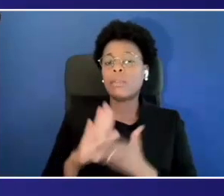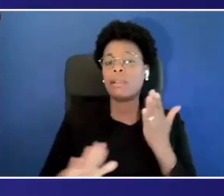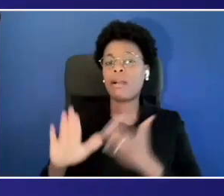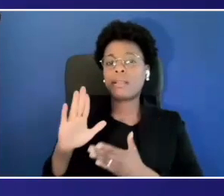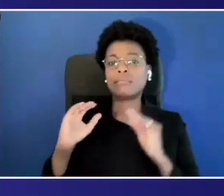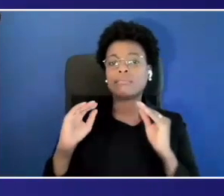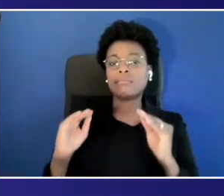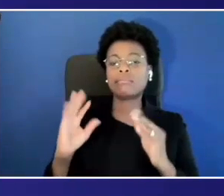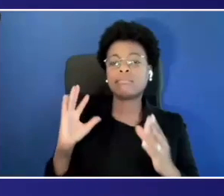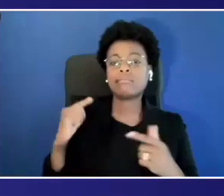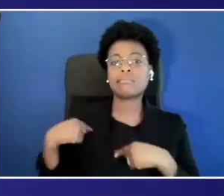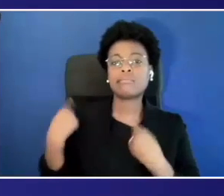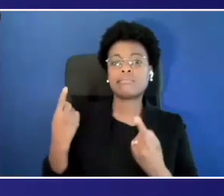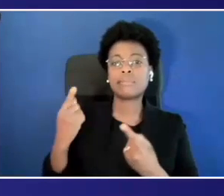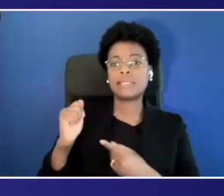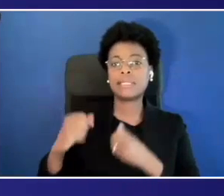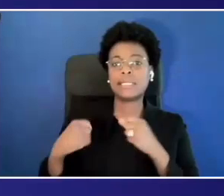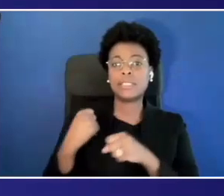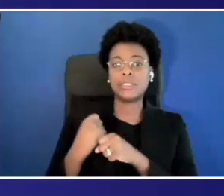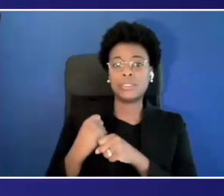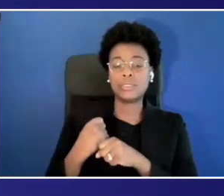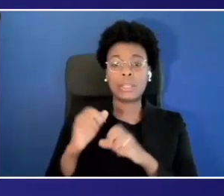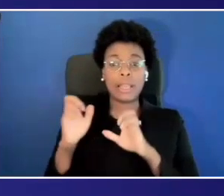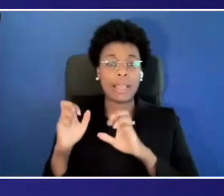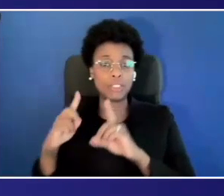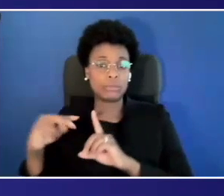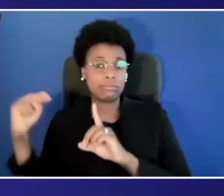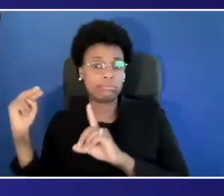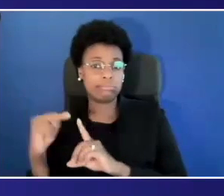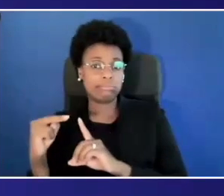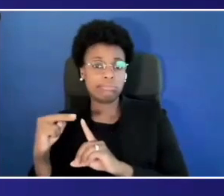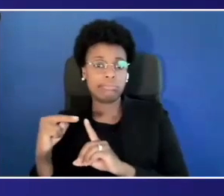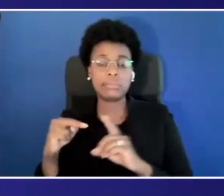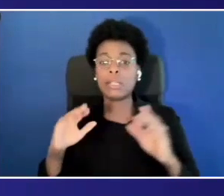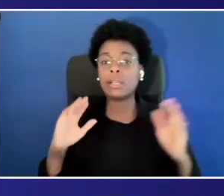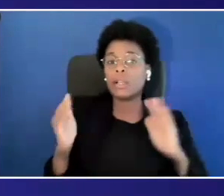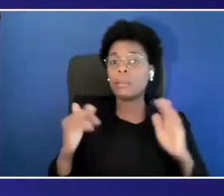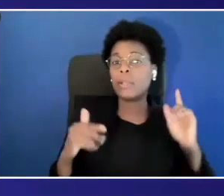Educators do not see the raises the way folks do in the private sector. Our institutions largely rely on the funding we receive through the state.